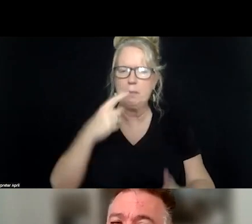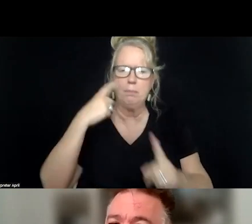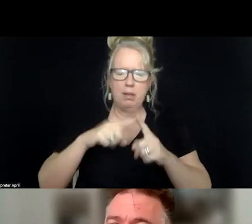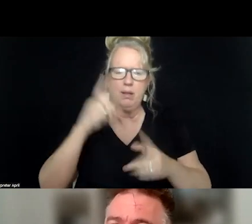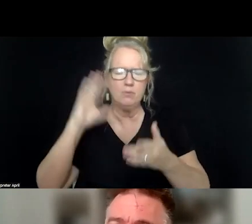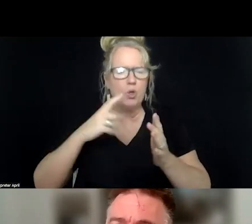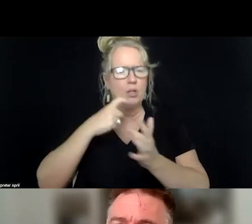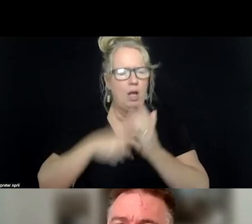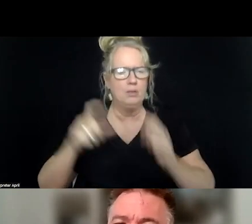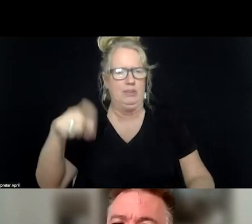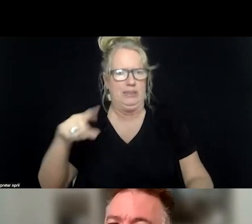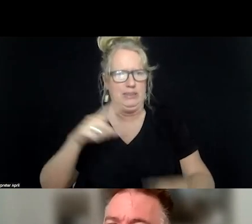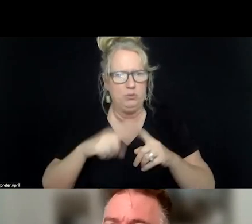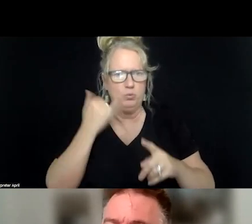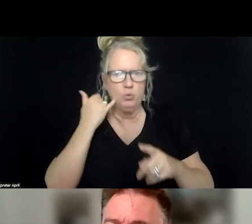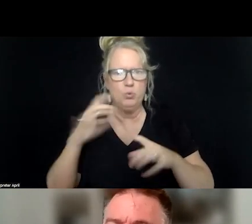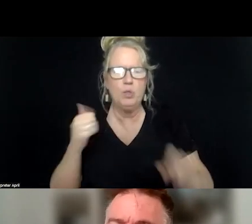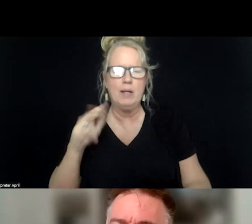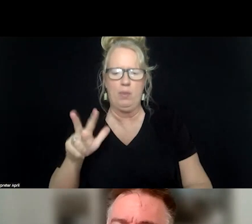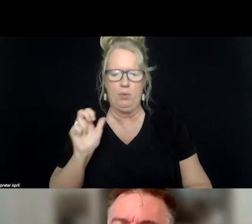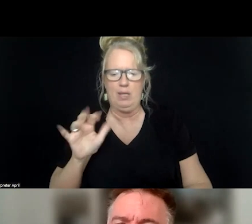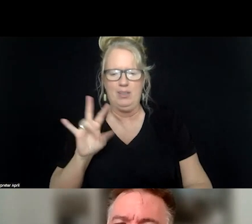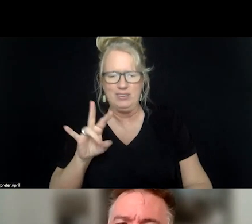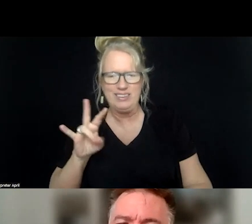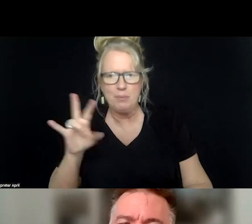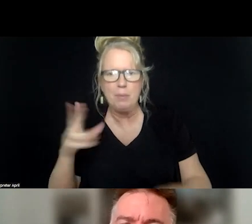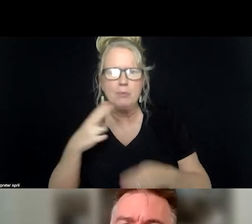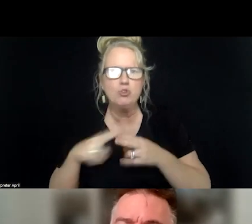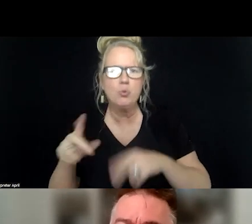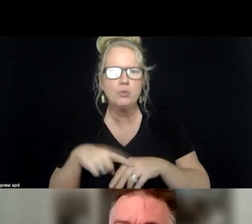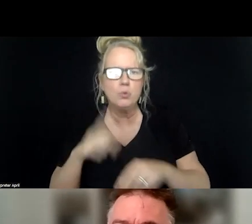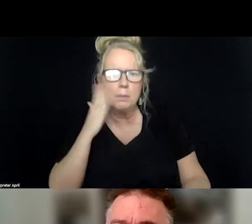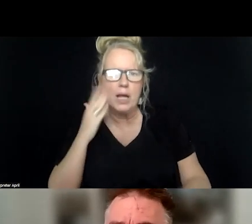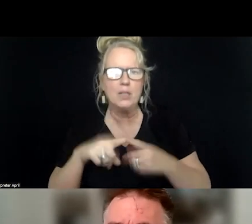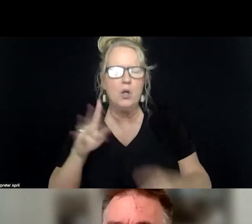WHAT YOU WOULD NEED ARE 377 SHORT ARE TERM BEDS AND 444 CRISIS